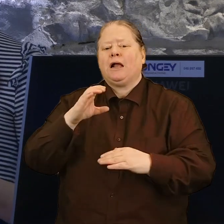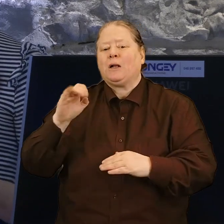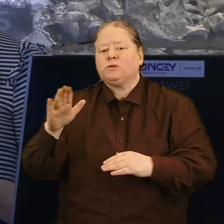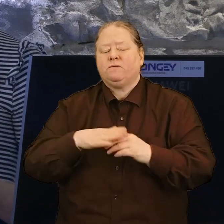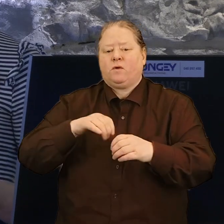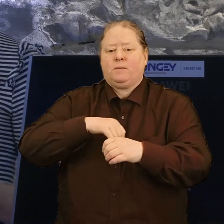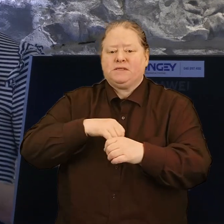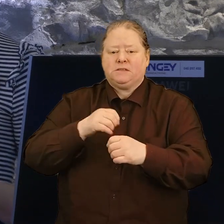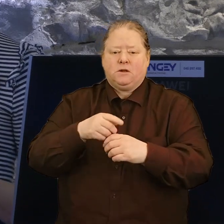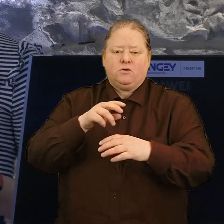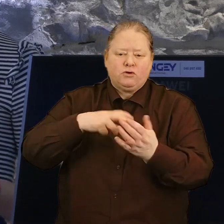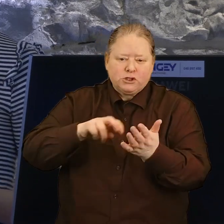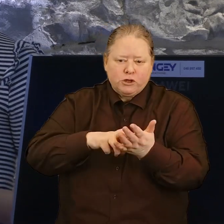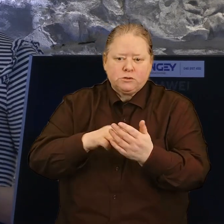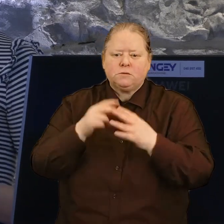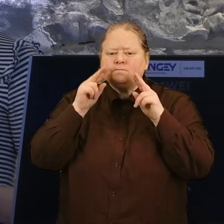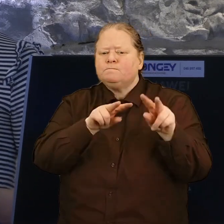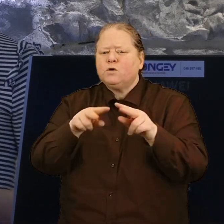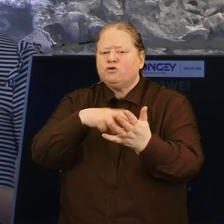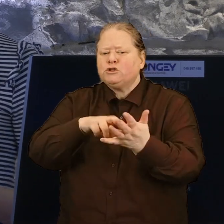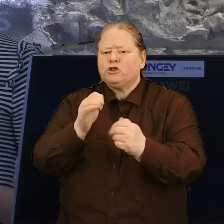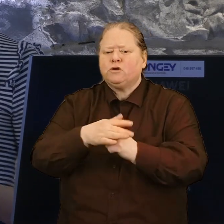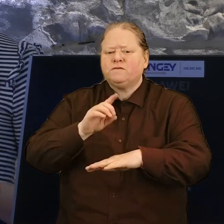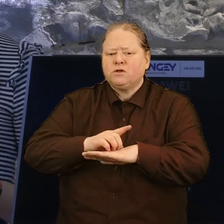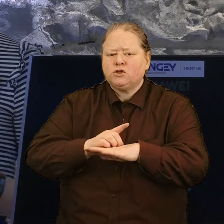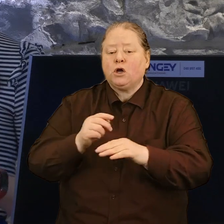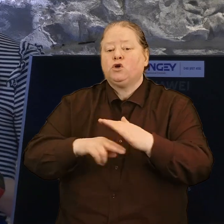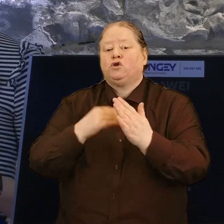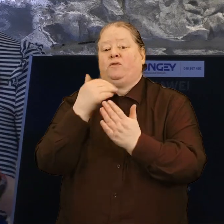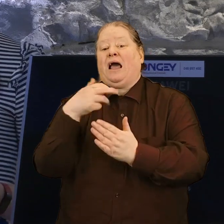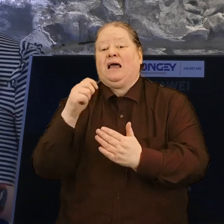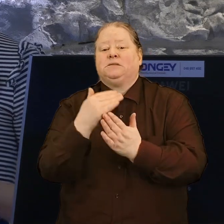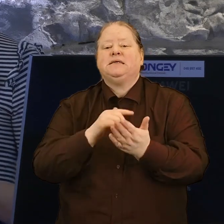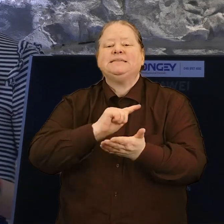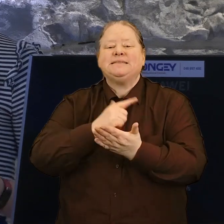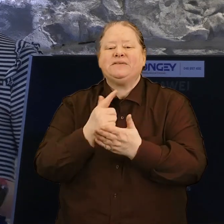Registration, which oversaw the registration of doctors, and under the Act, seventeen licencing bodies were